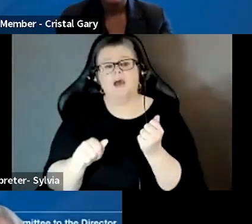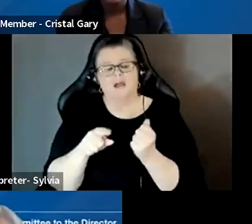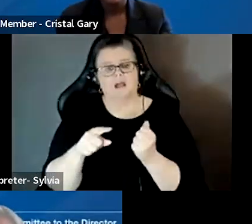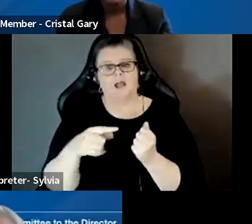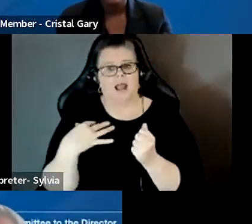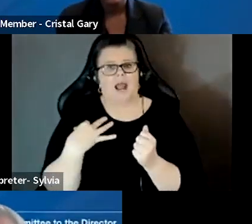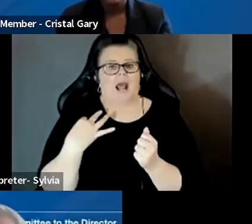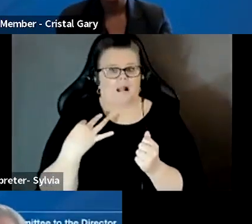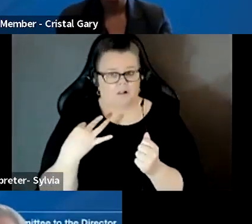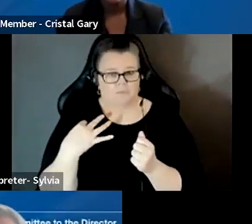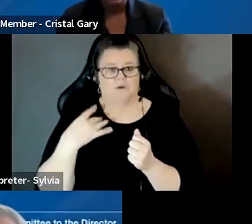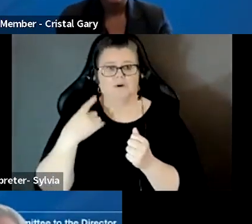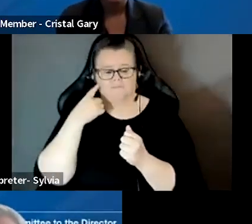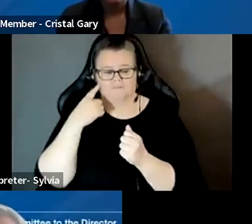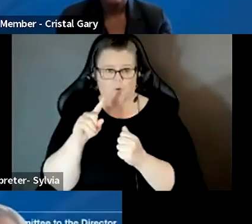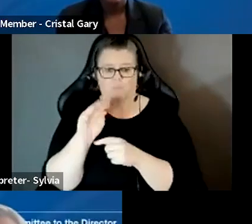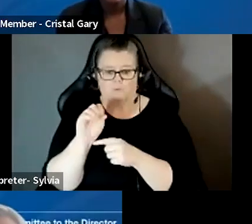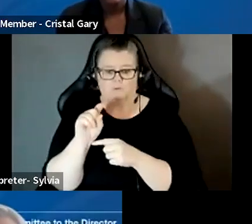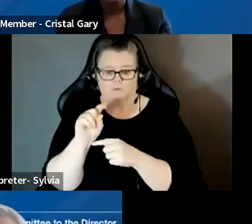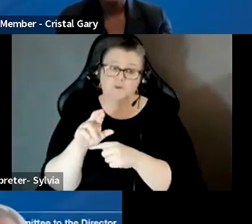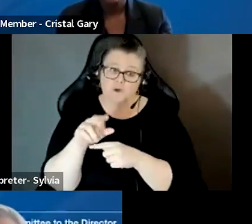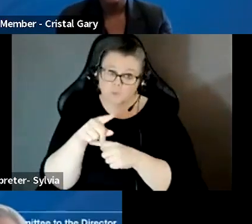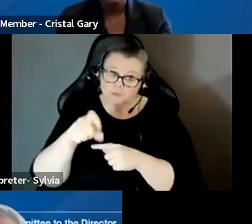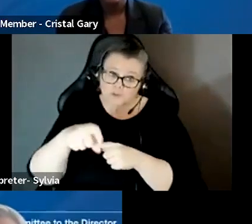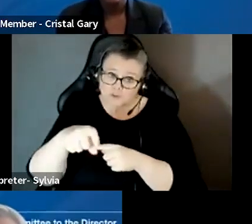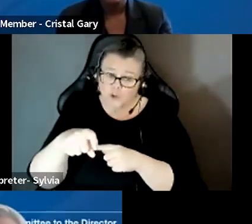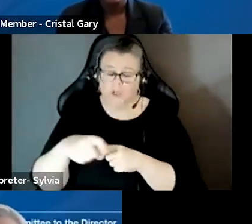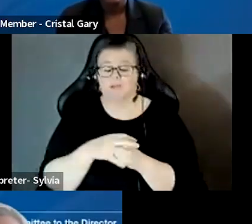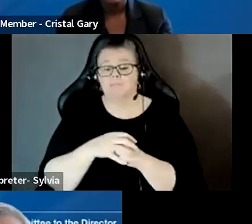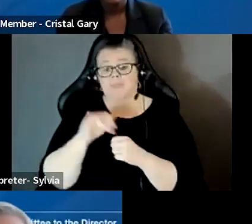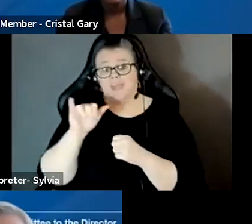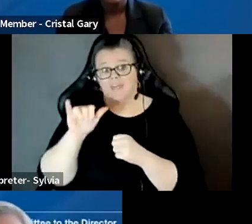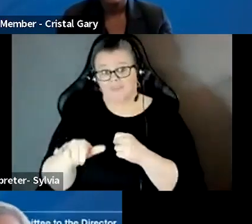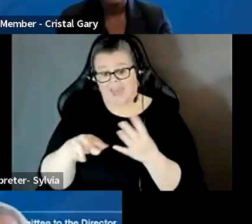and you should get a booster. That's the recommendation. The second booster is a "may".